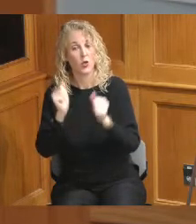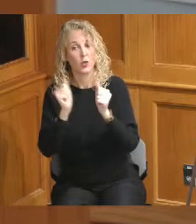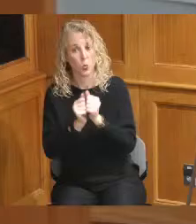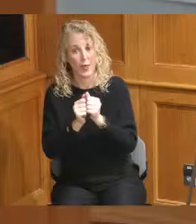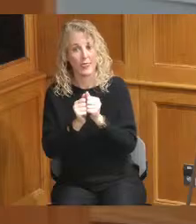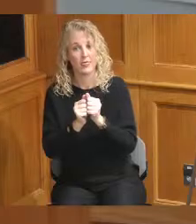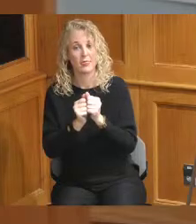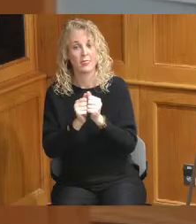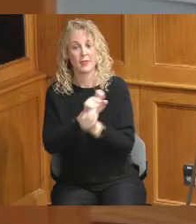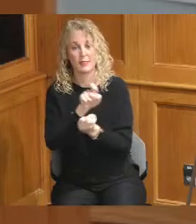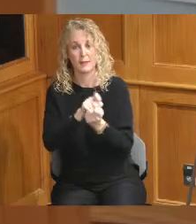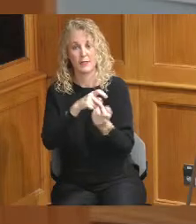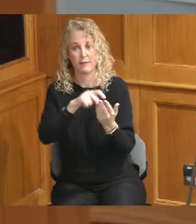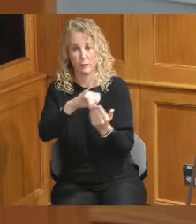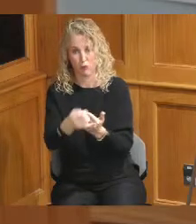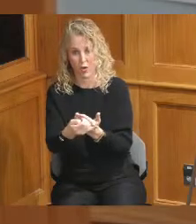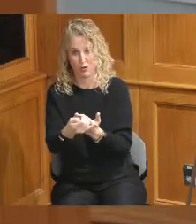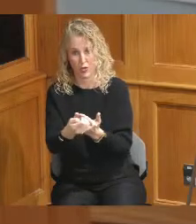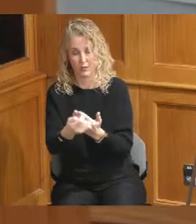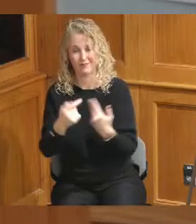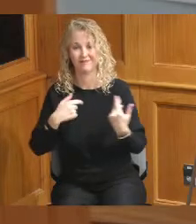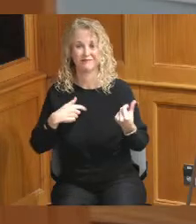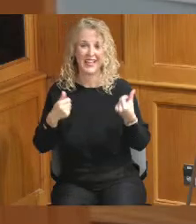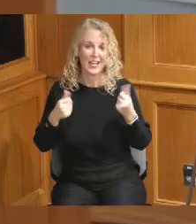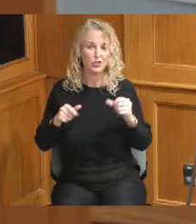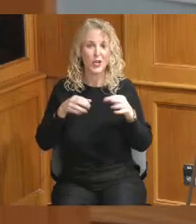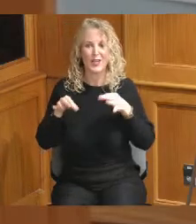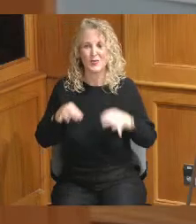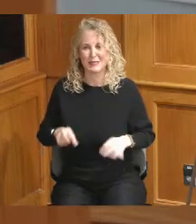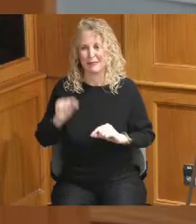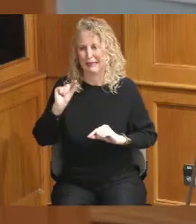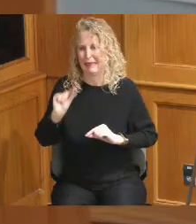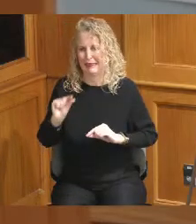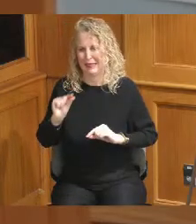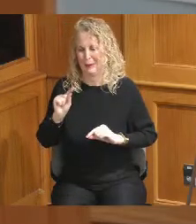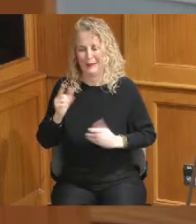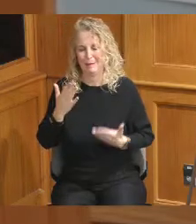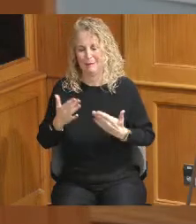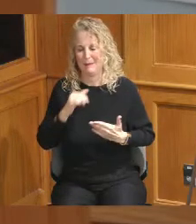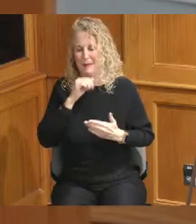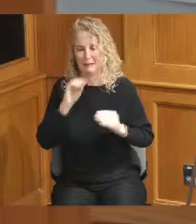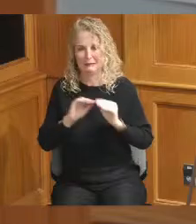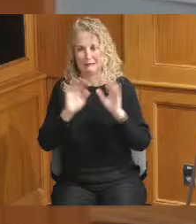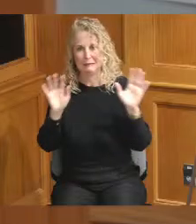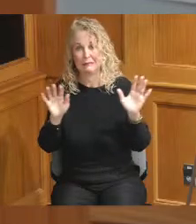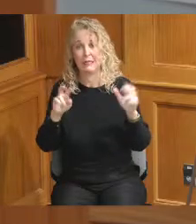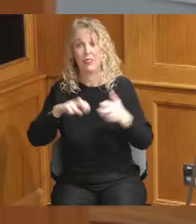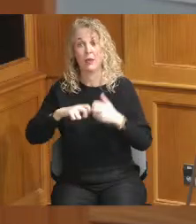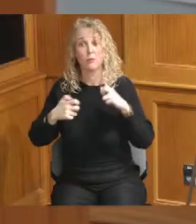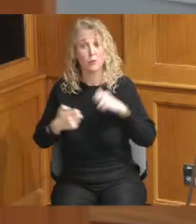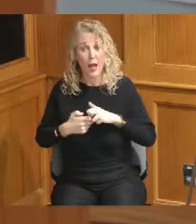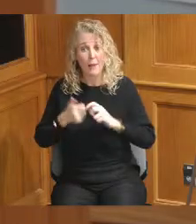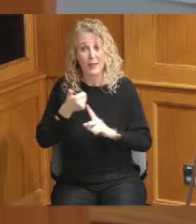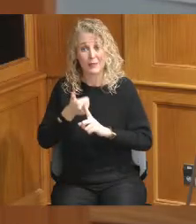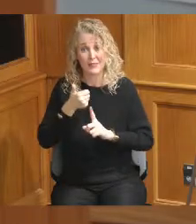to try to make happen I tried to sort of explain this a little bit you know the issue is not that